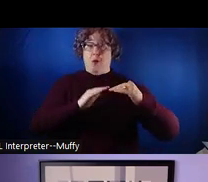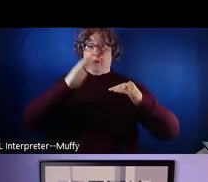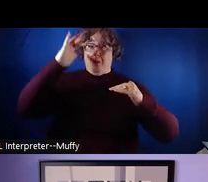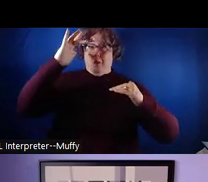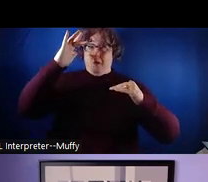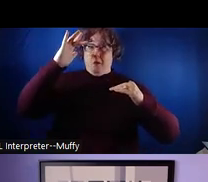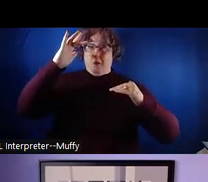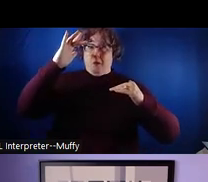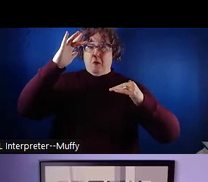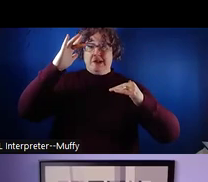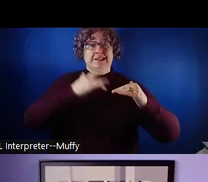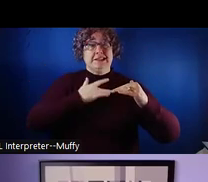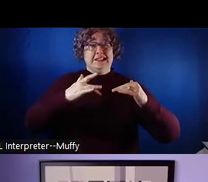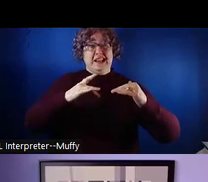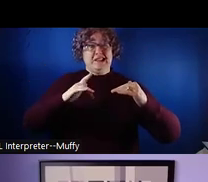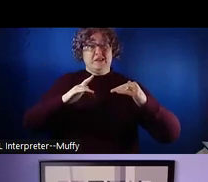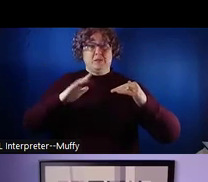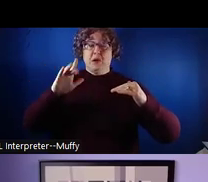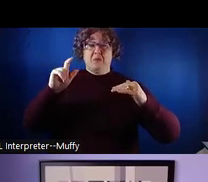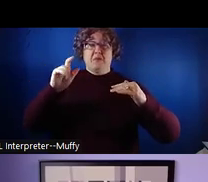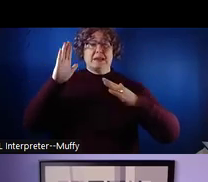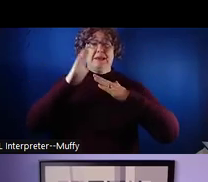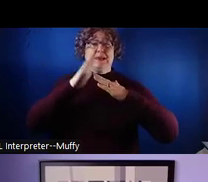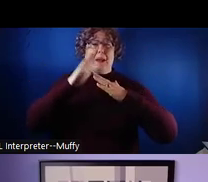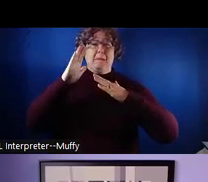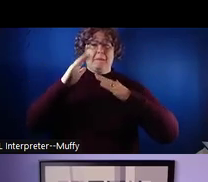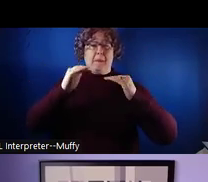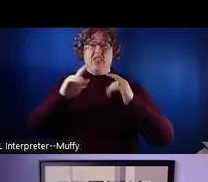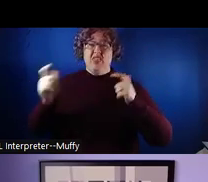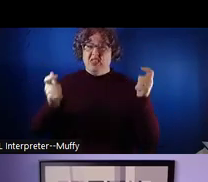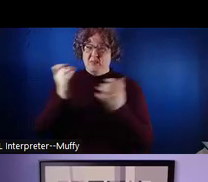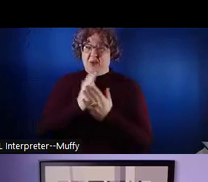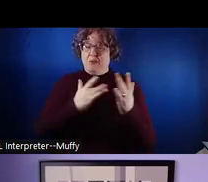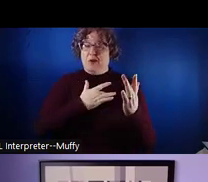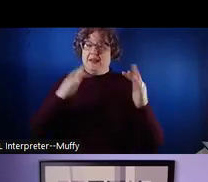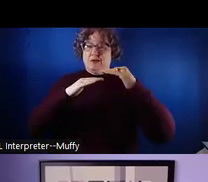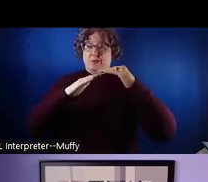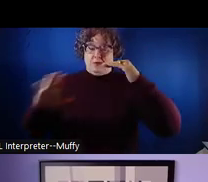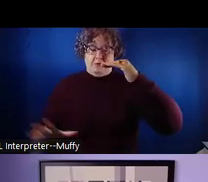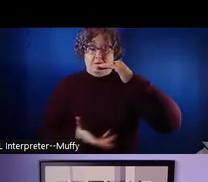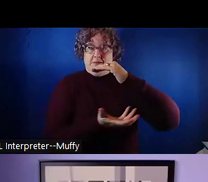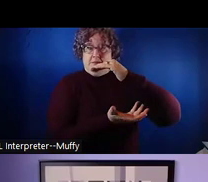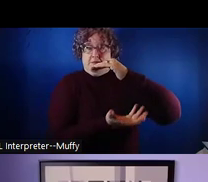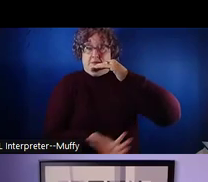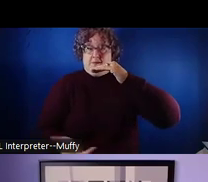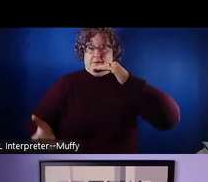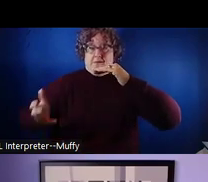and that often the largest part of an iceberg is below the surface. And so below that line of consciousness,